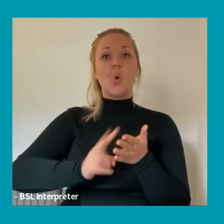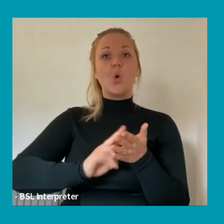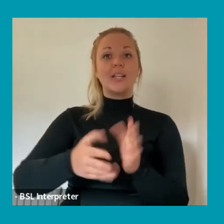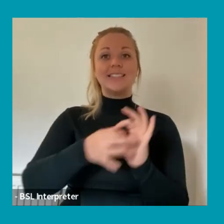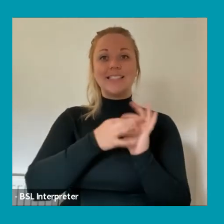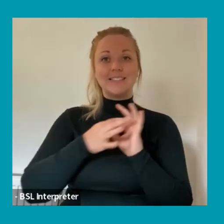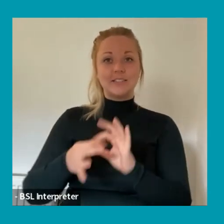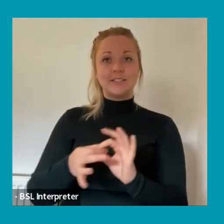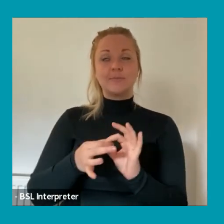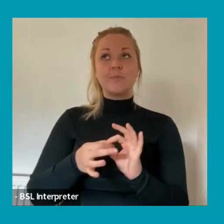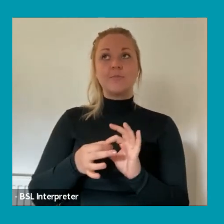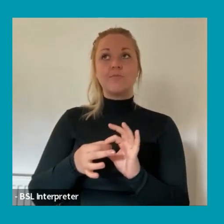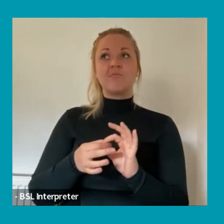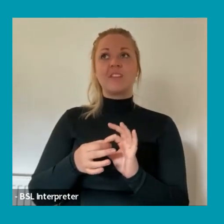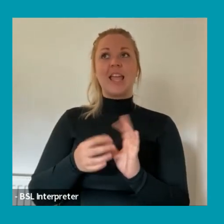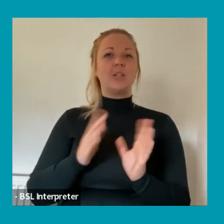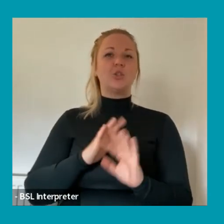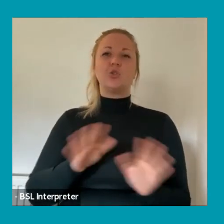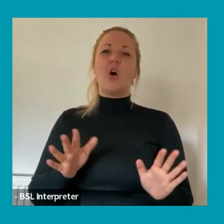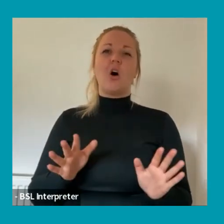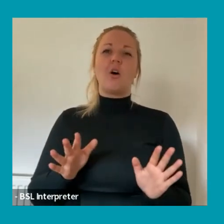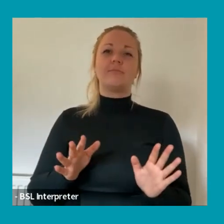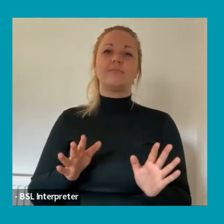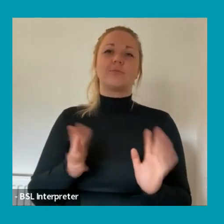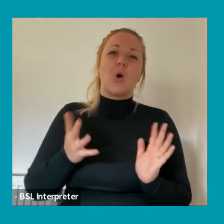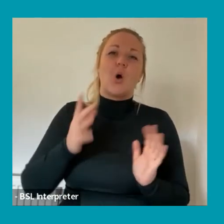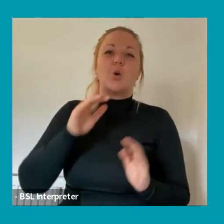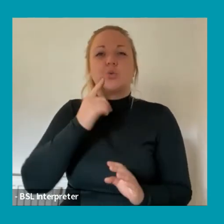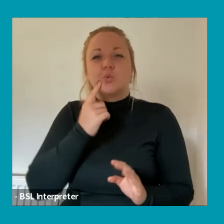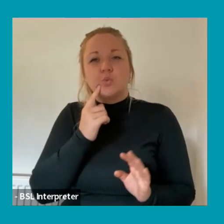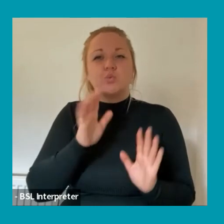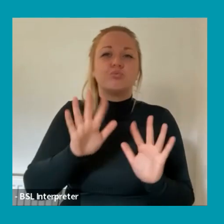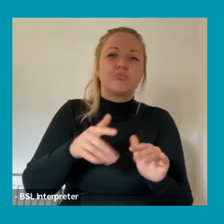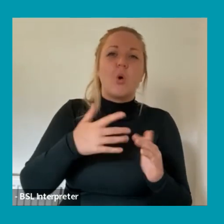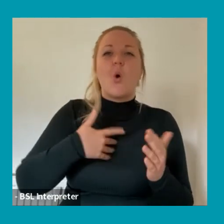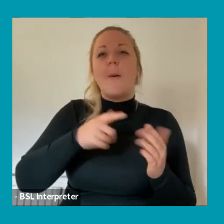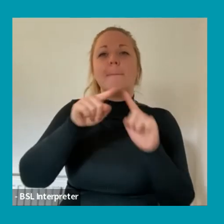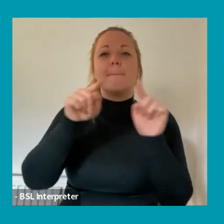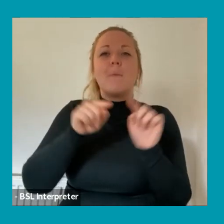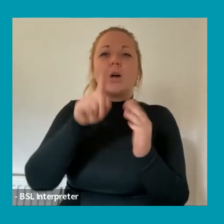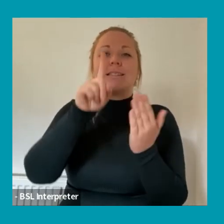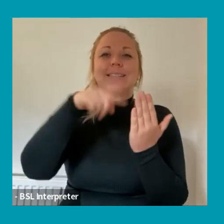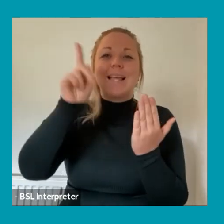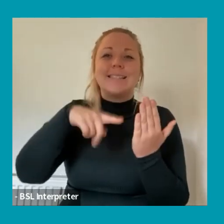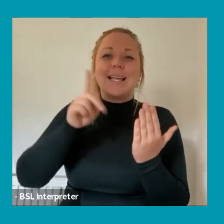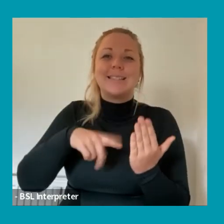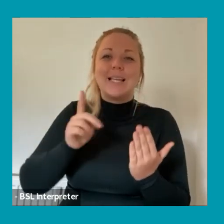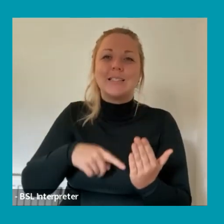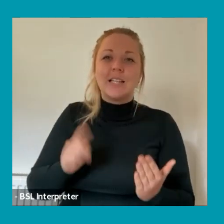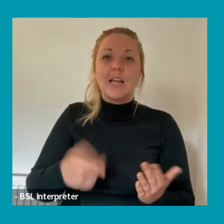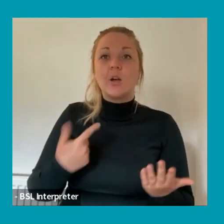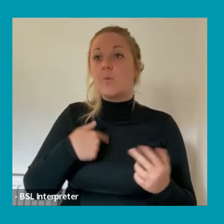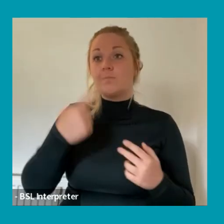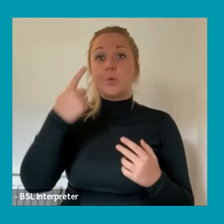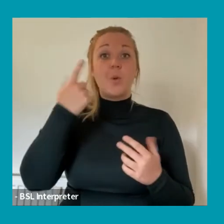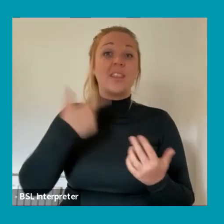It is not are for pink Fluffy reasons. It is not because we want to tick boxes or think it is a nice morale or ethical thing to do.